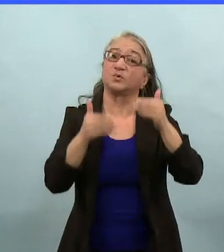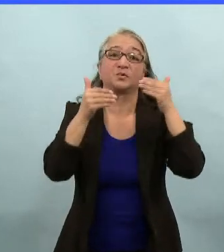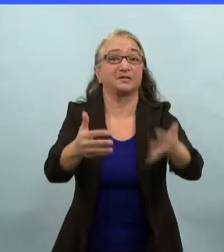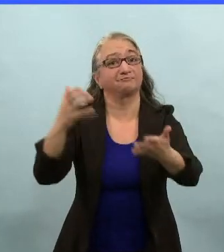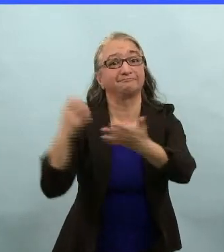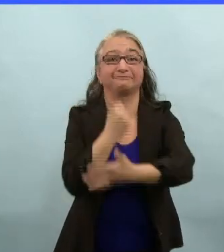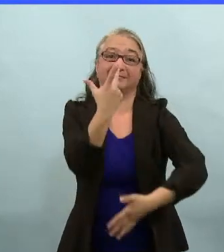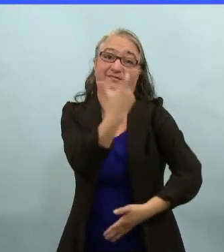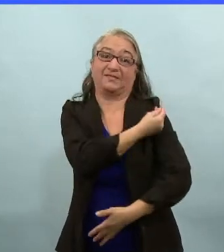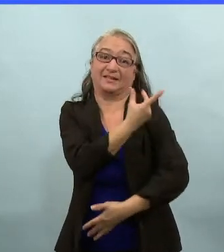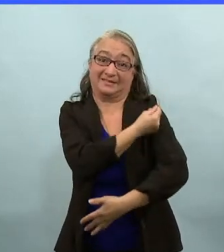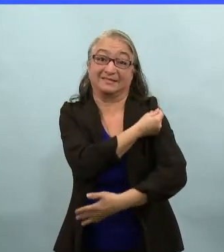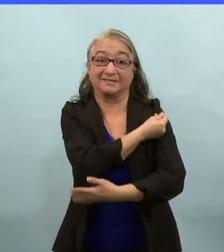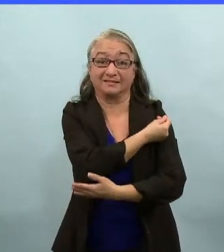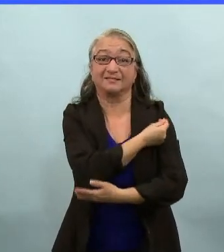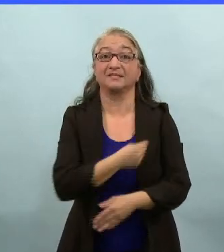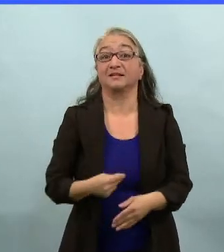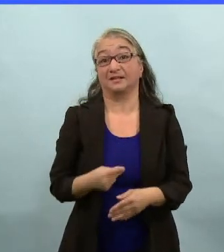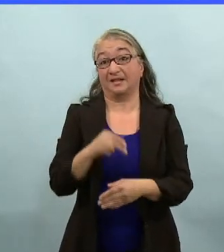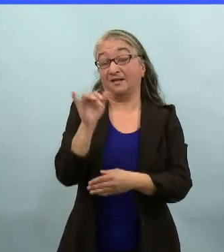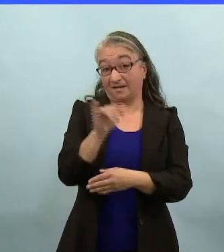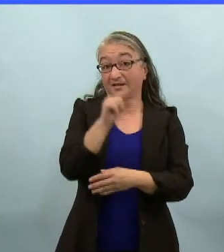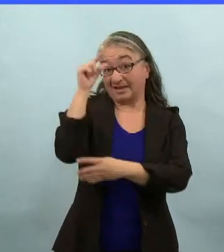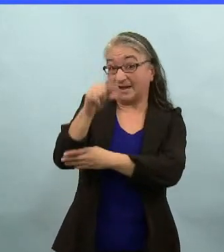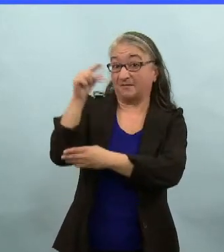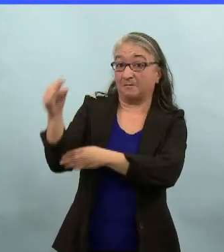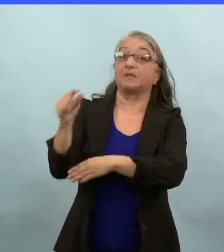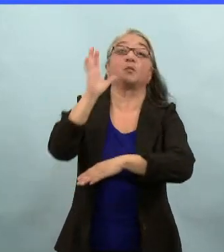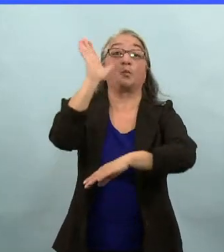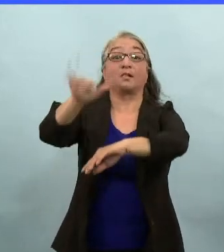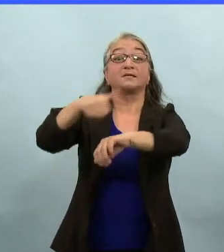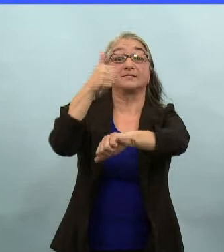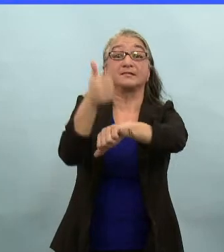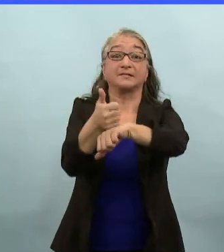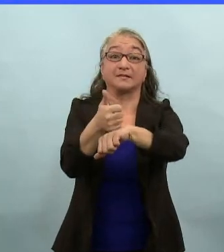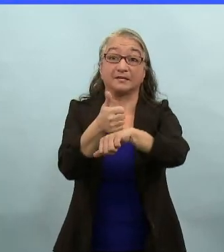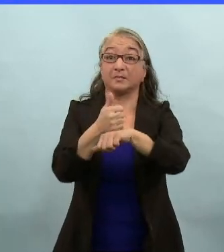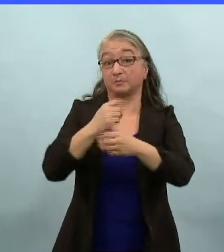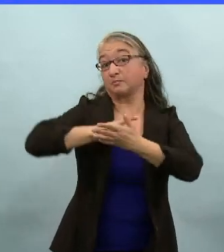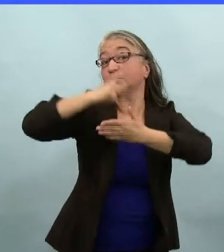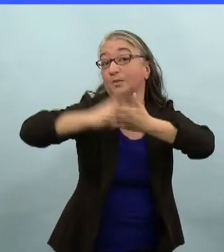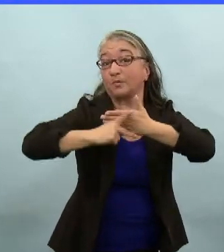continue to build on initiatives to build up our health care system and provide the tools